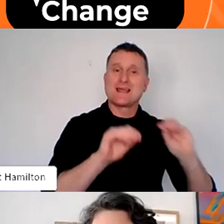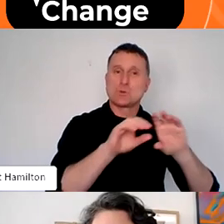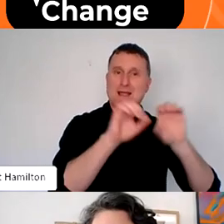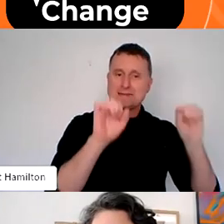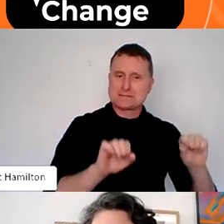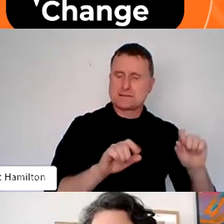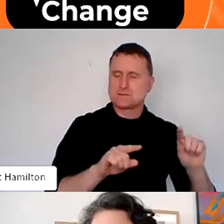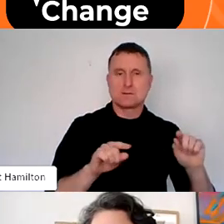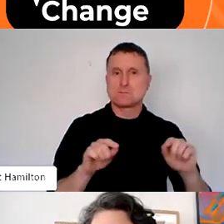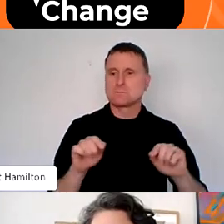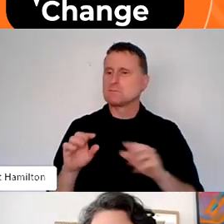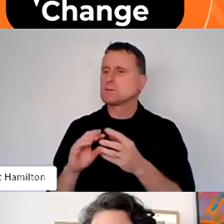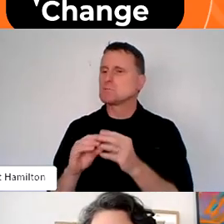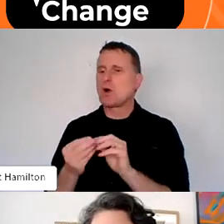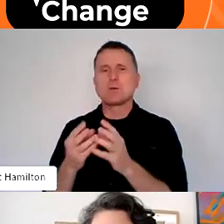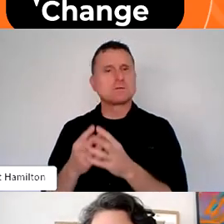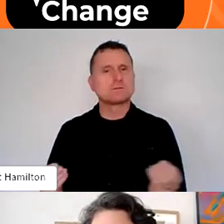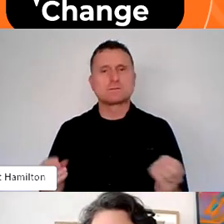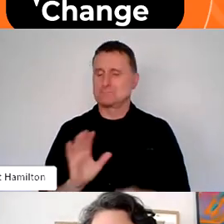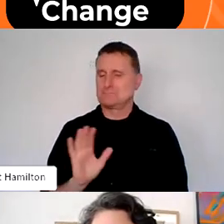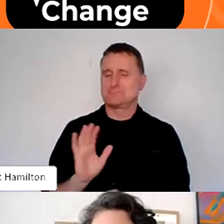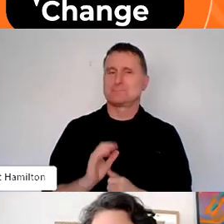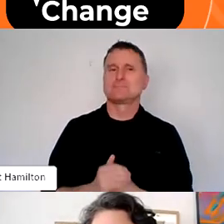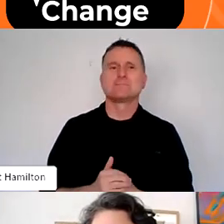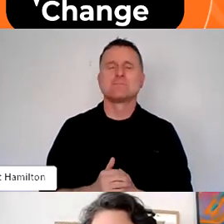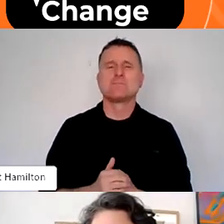pitfalls that have been there for a long, long time. We do know from